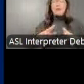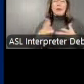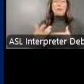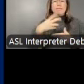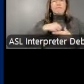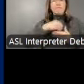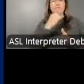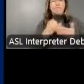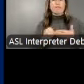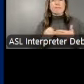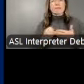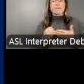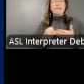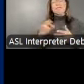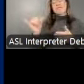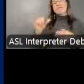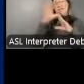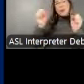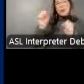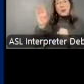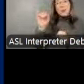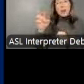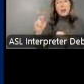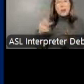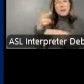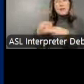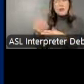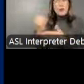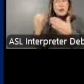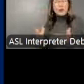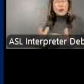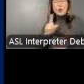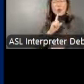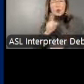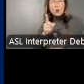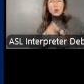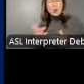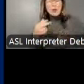Just as President Biden has often called artists, truth-tellers, bridge builders, and change